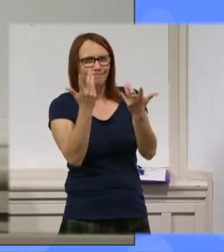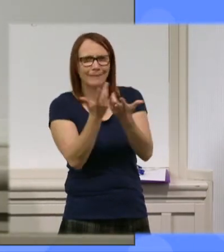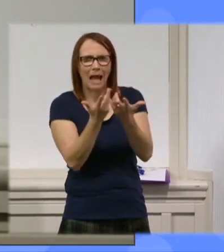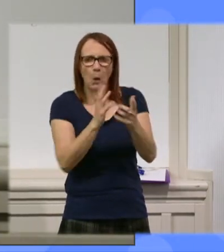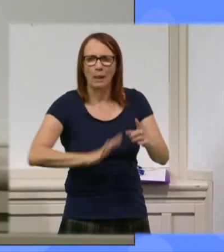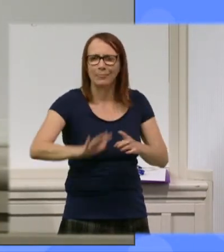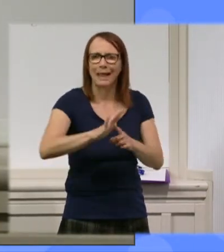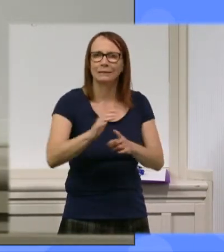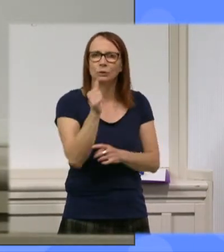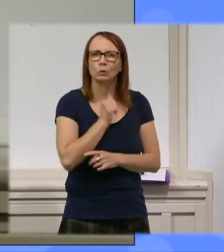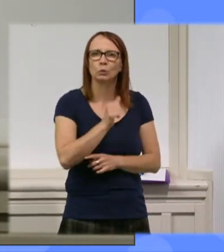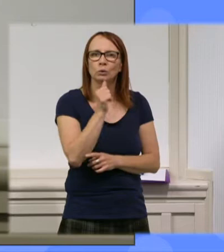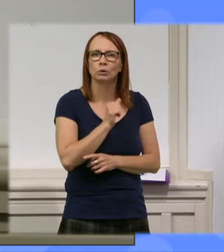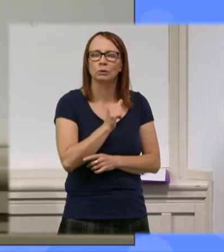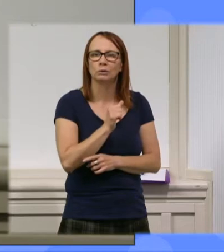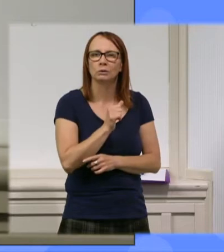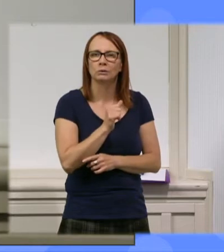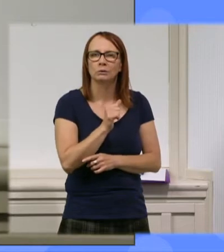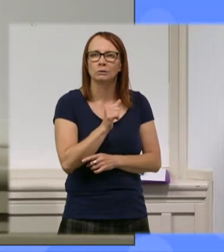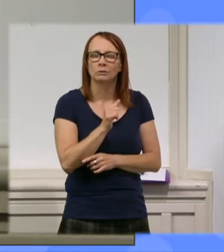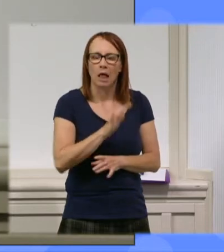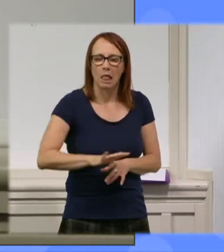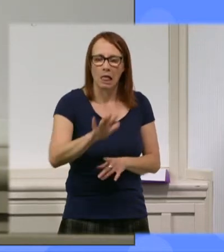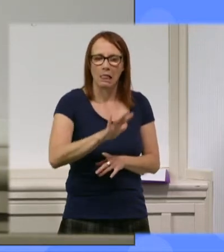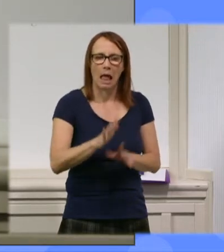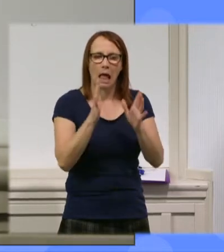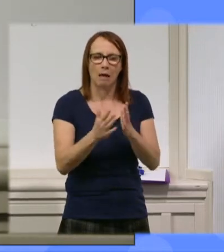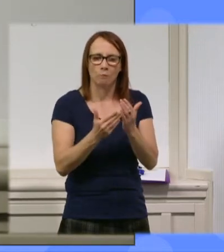Scotland and that is both to make it more economic get you know get more